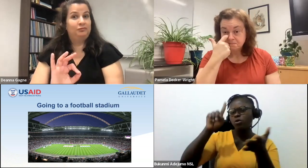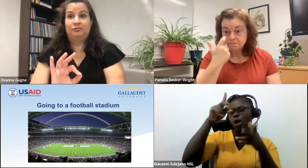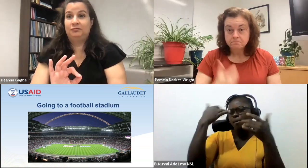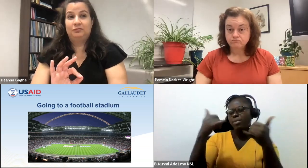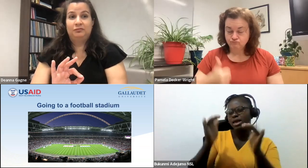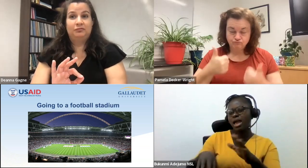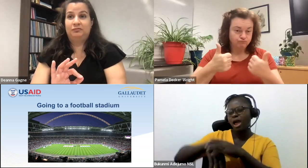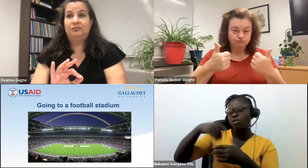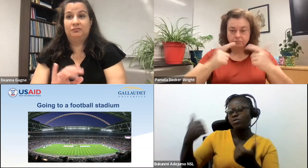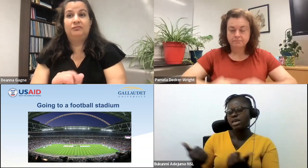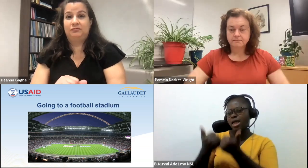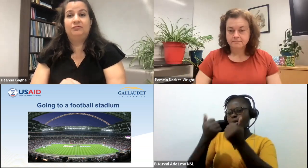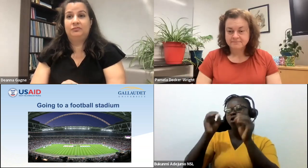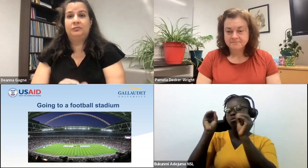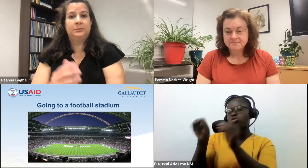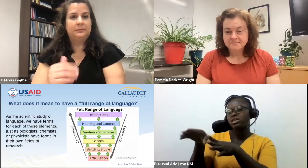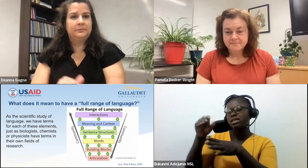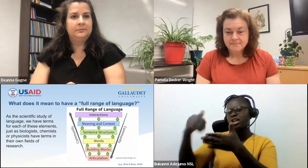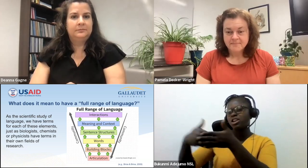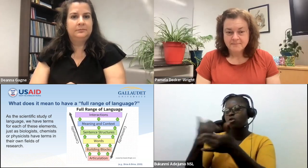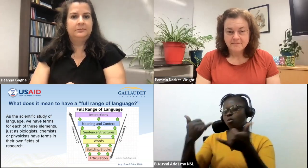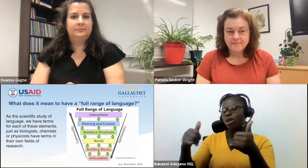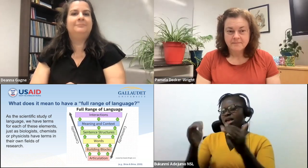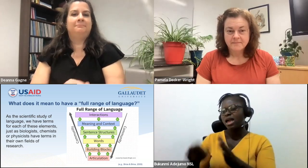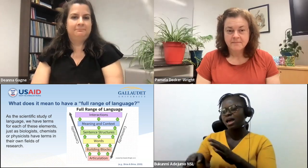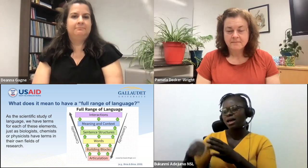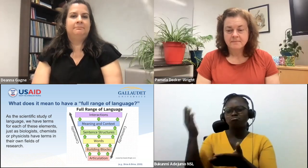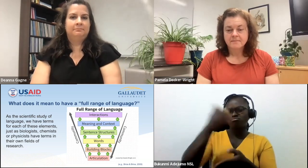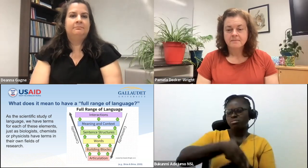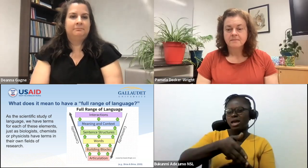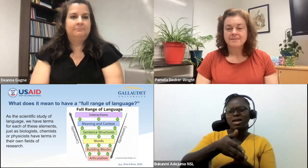Dean, is there anything you want to add at this point go to the next slide?